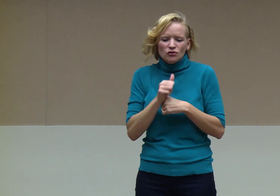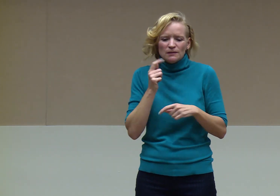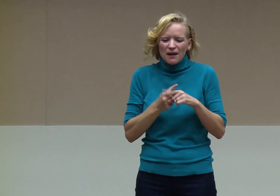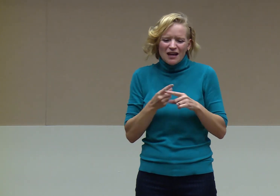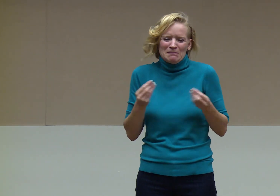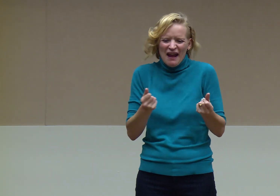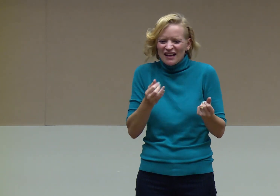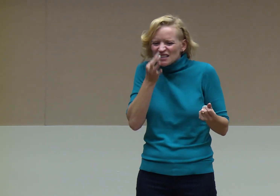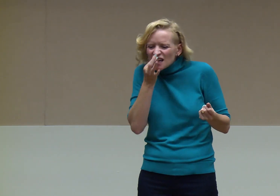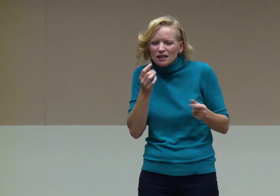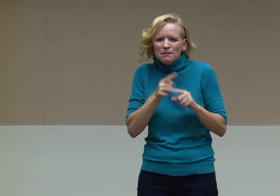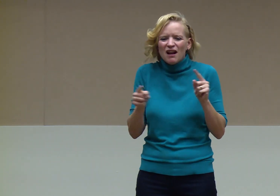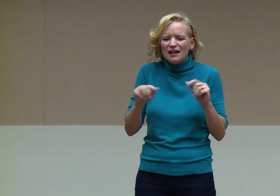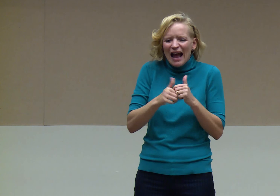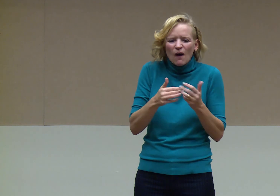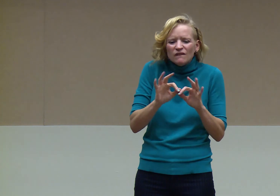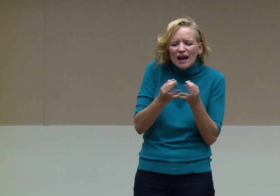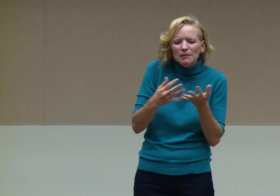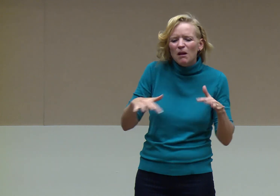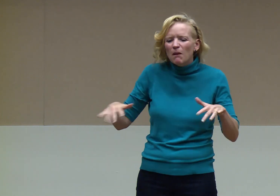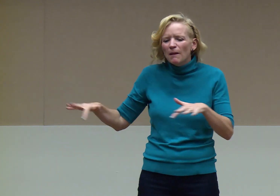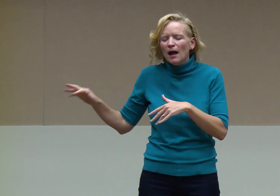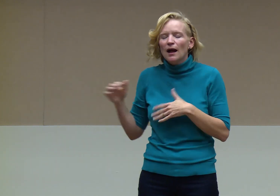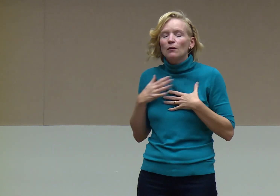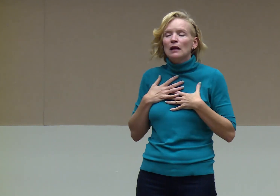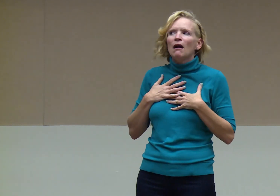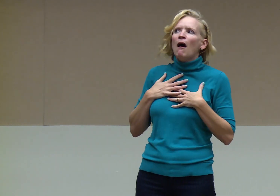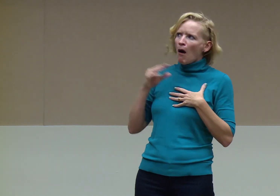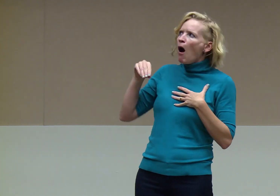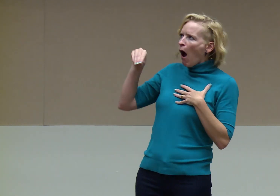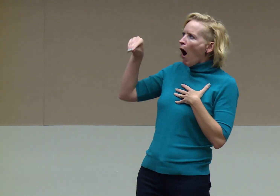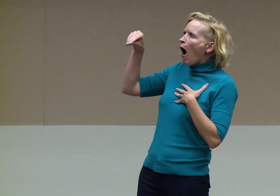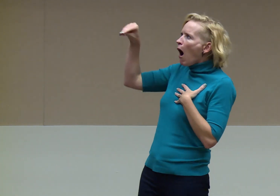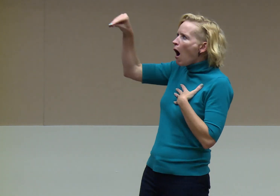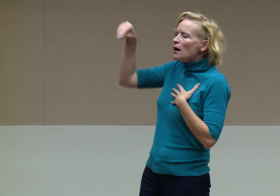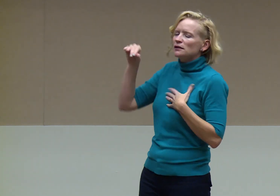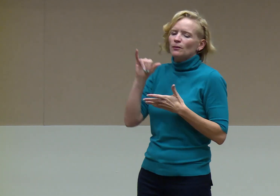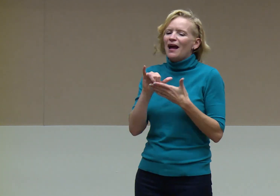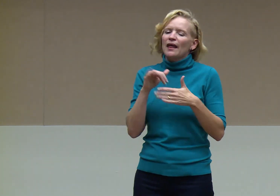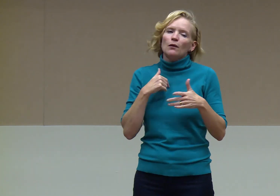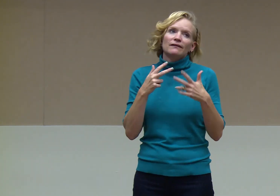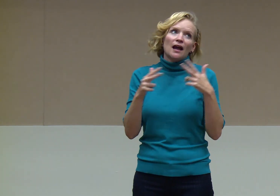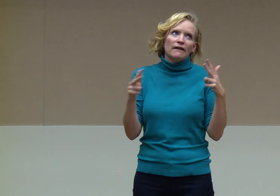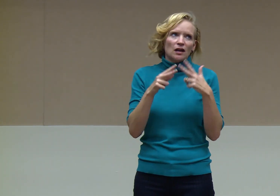"It's too dangerous. And the pay sucks. "And how are you gonna have a family?" And to me, that really rang true.